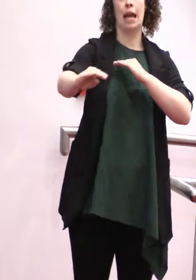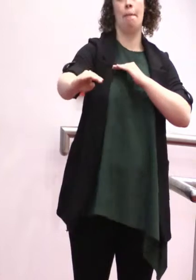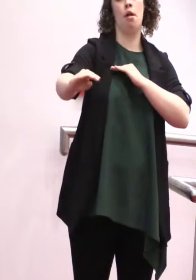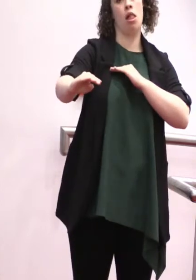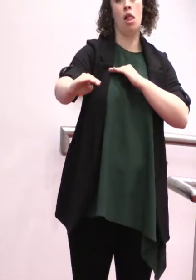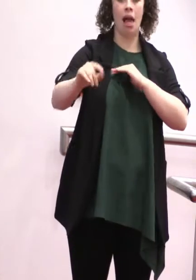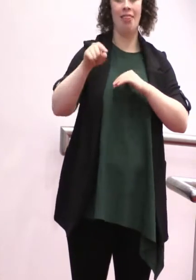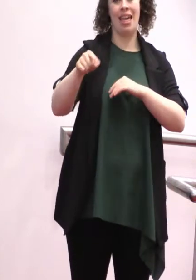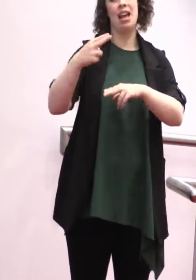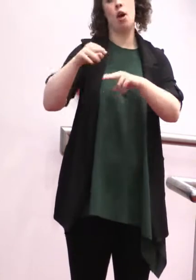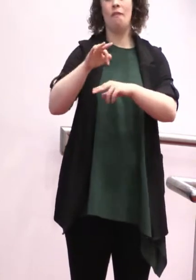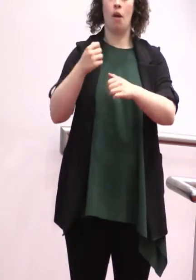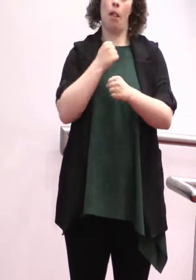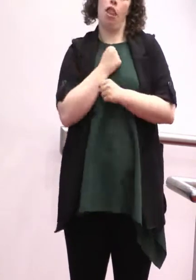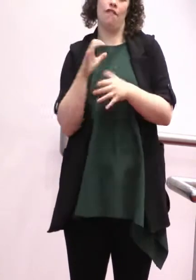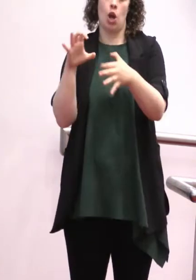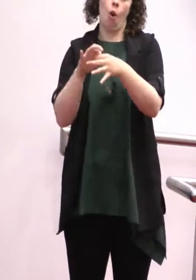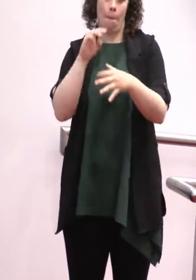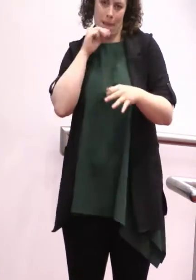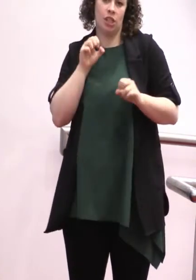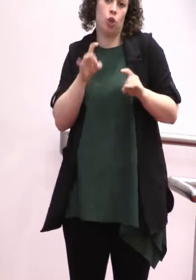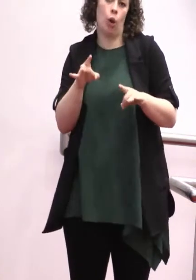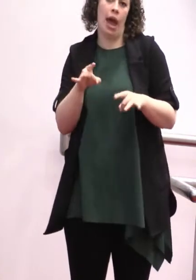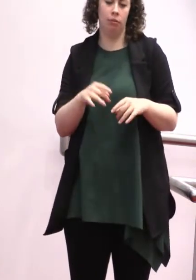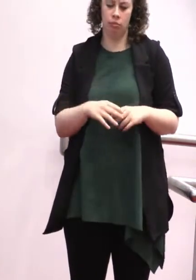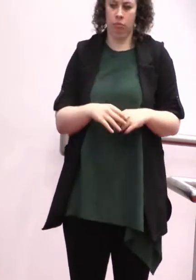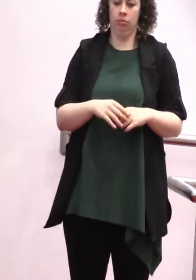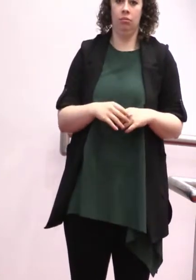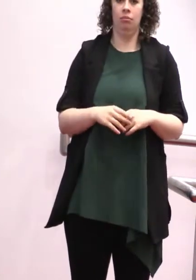home.